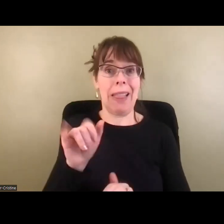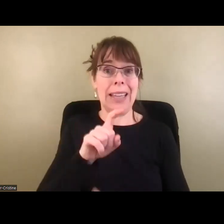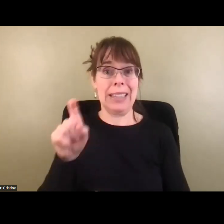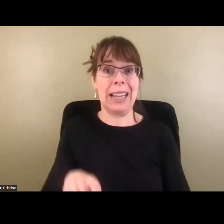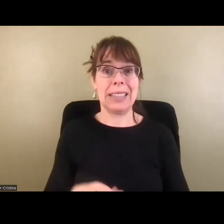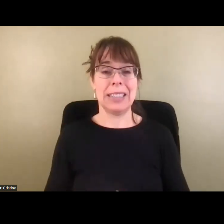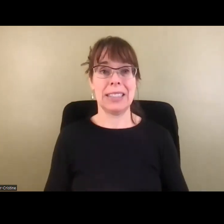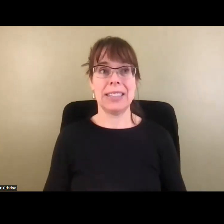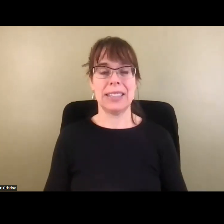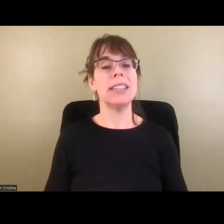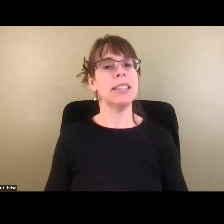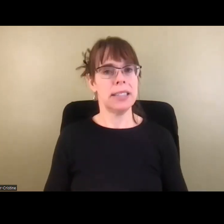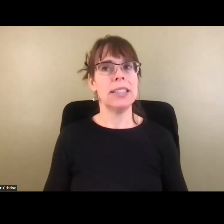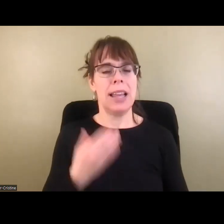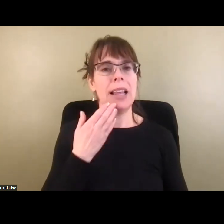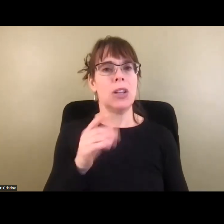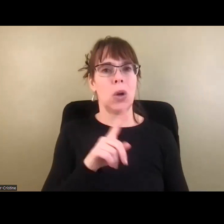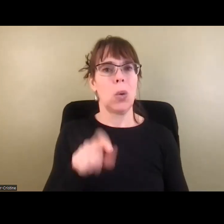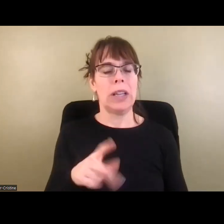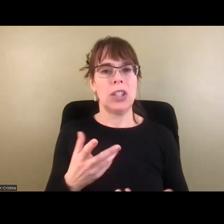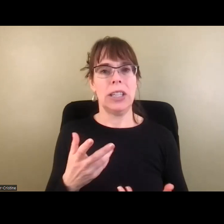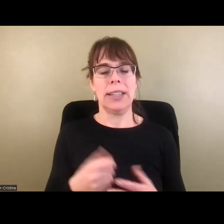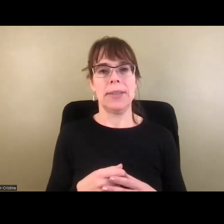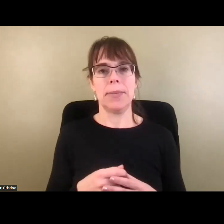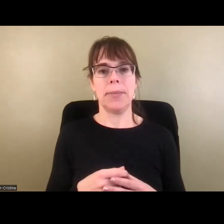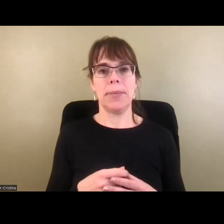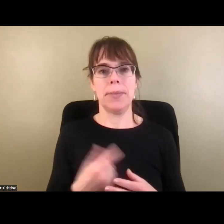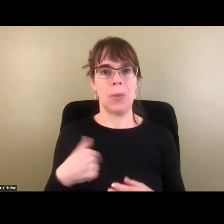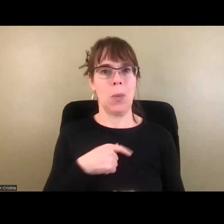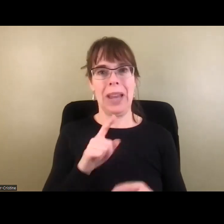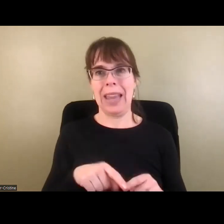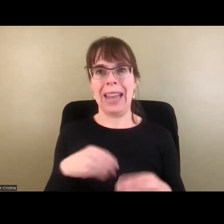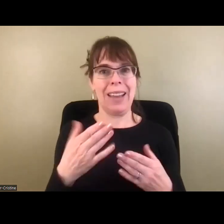That's a great question. And you know I will say we can't give legal advice, but